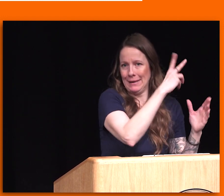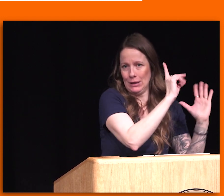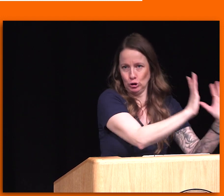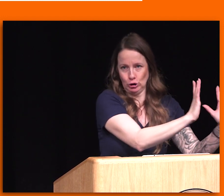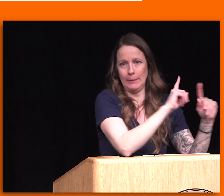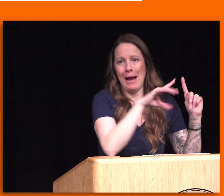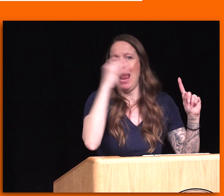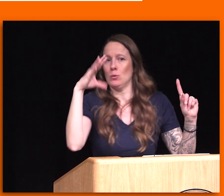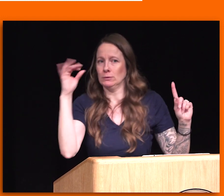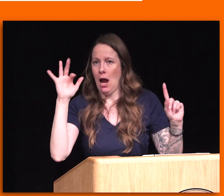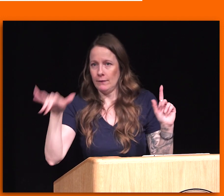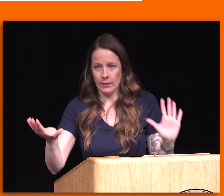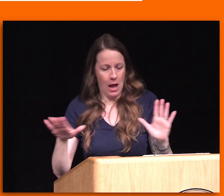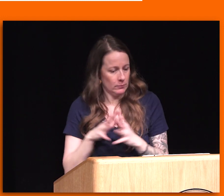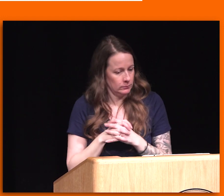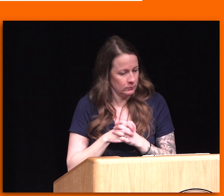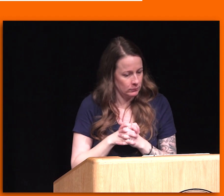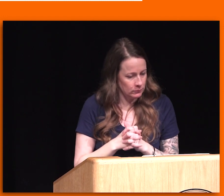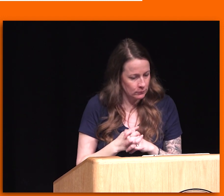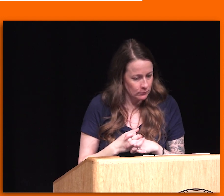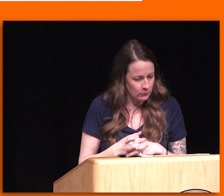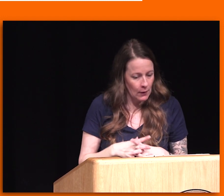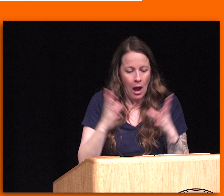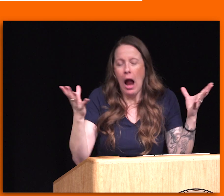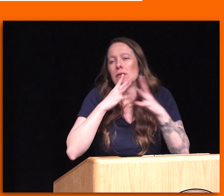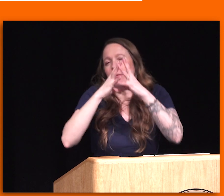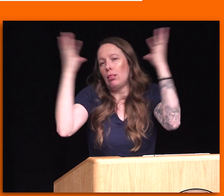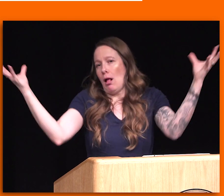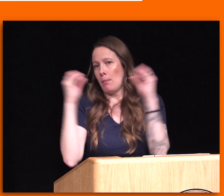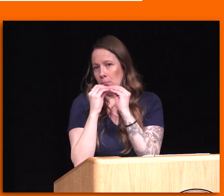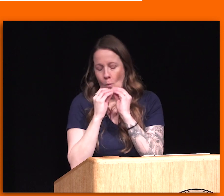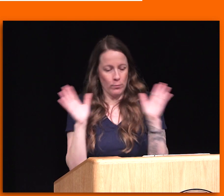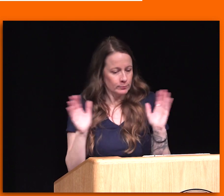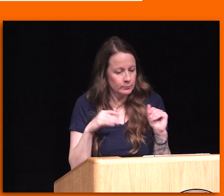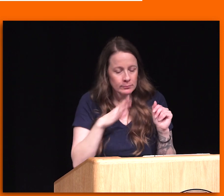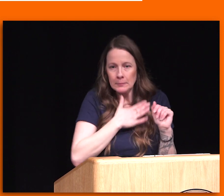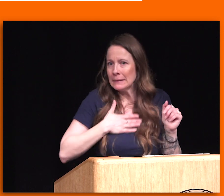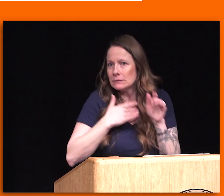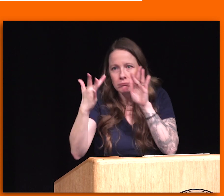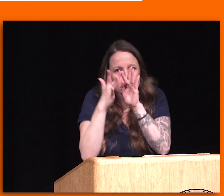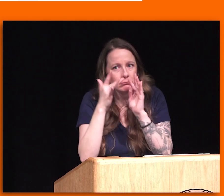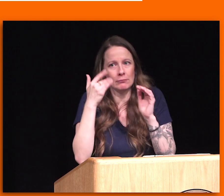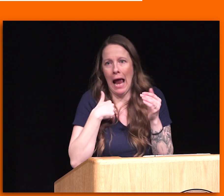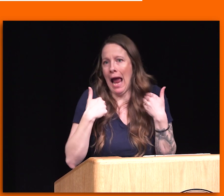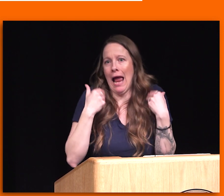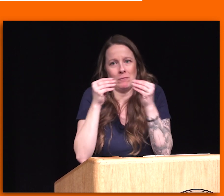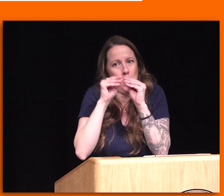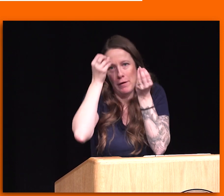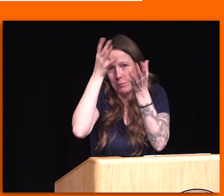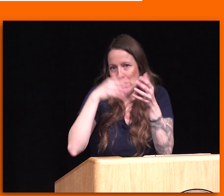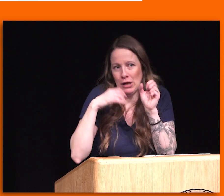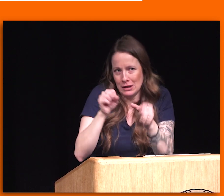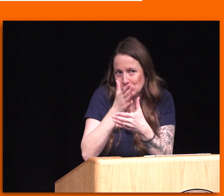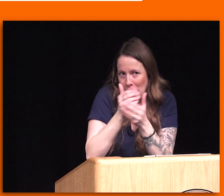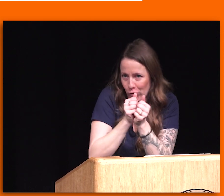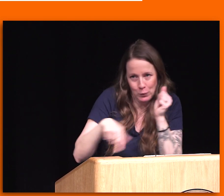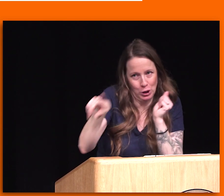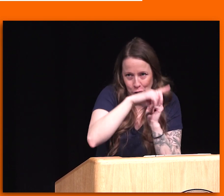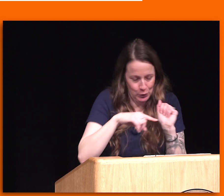outside of the PhD work. There's a lot more things to think about, and I'm open to you contacting me